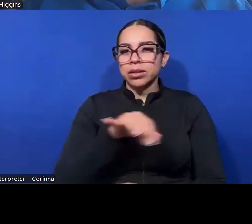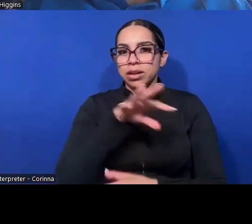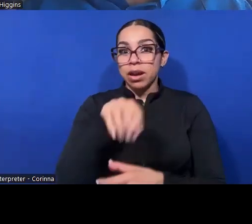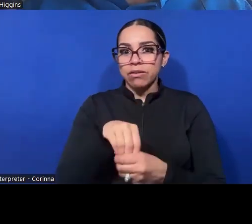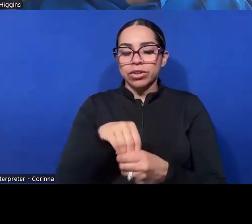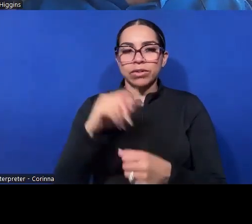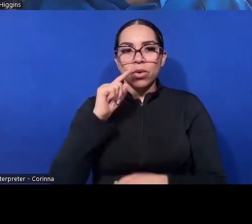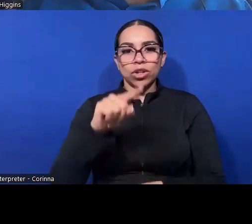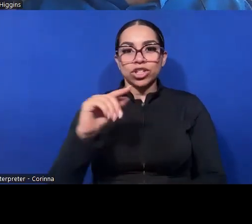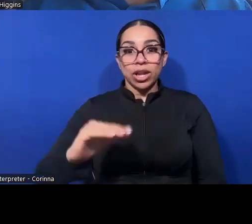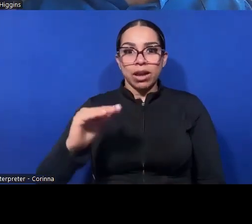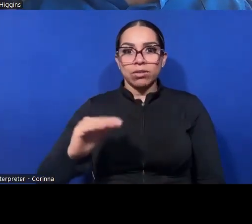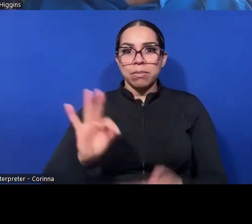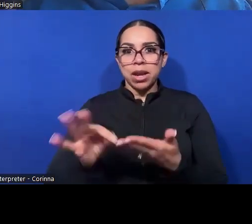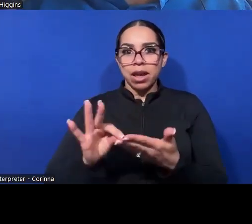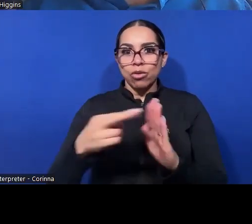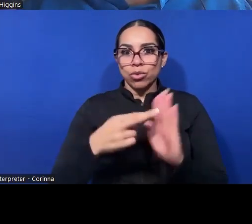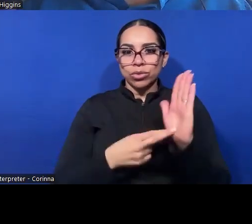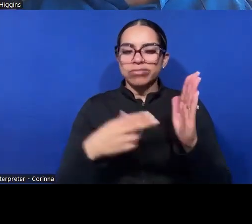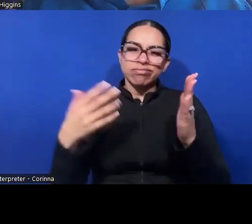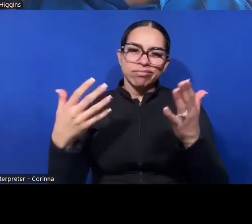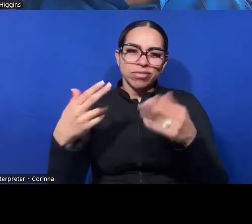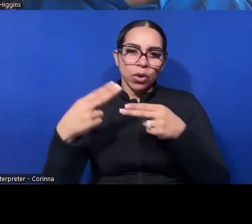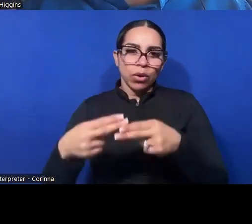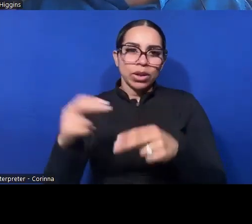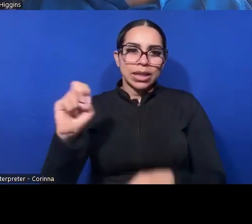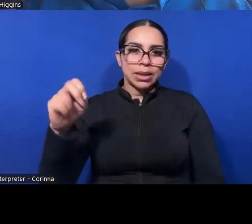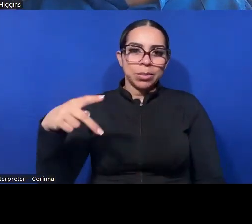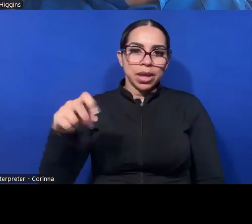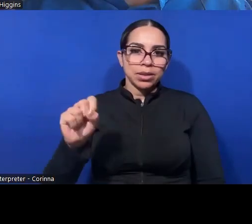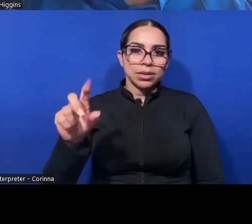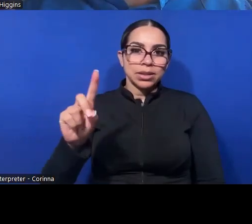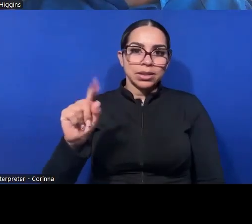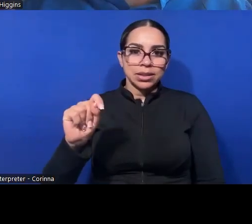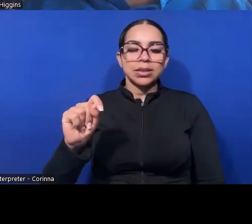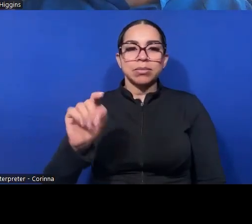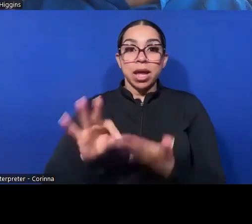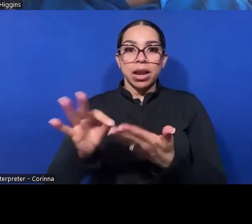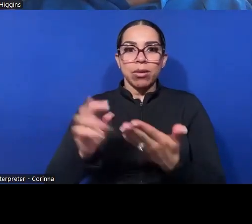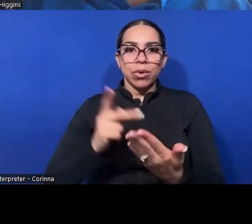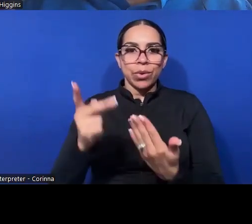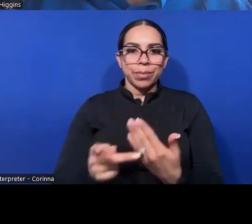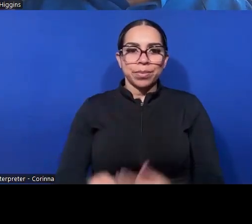Medi-Cal rules, which is also known as the EPSDT Medi-Cal program.